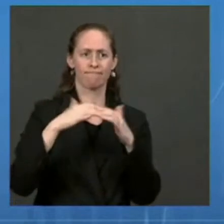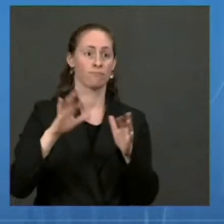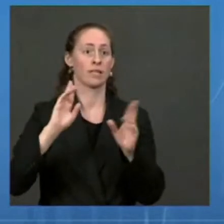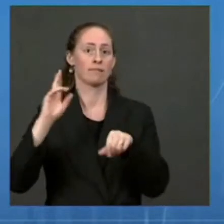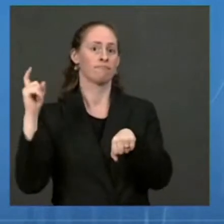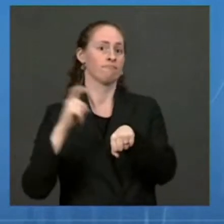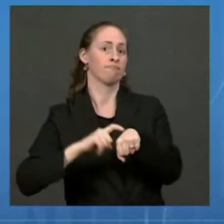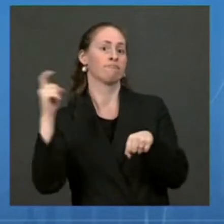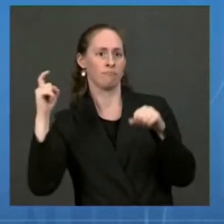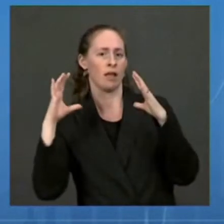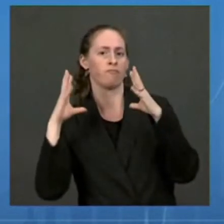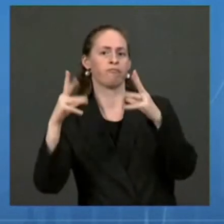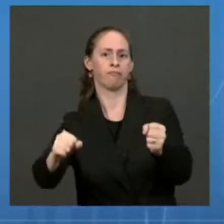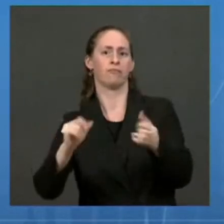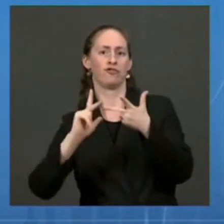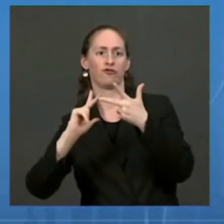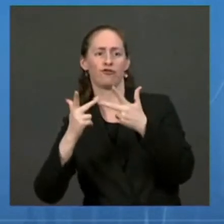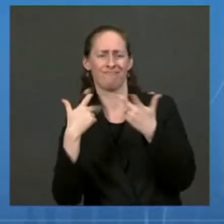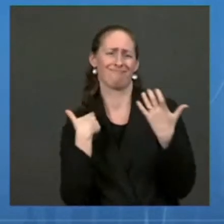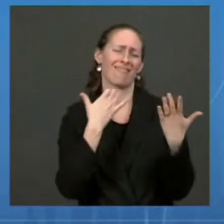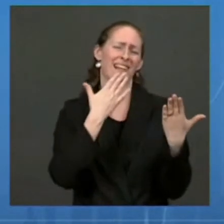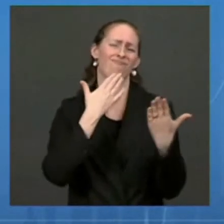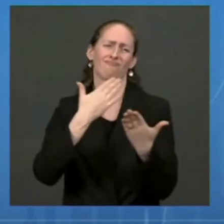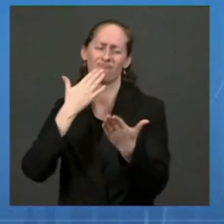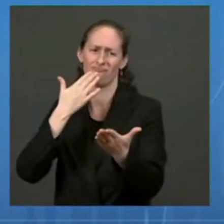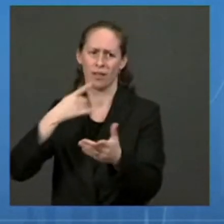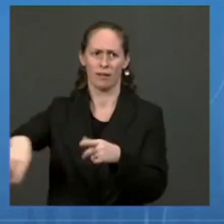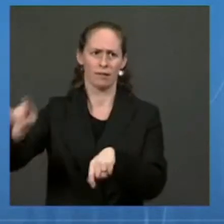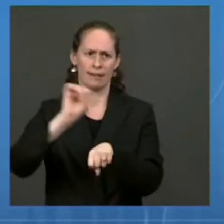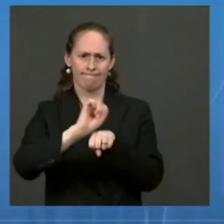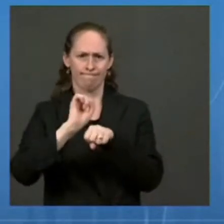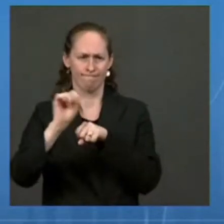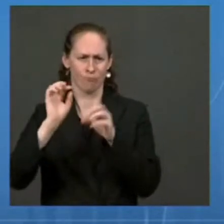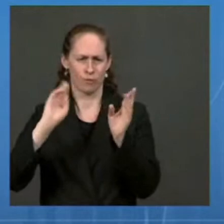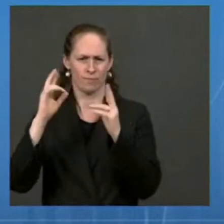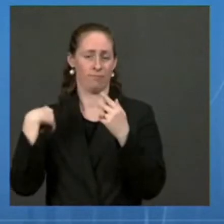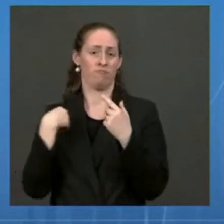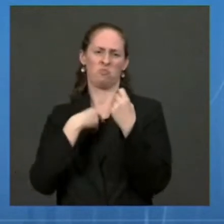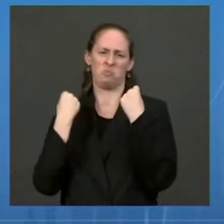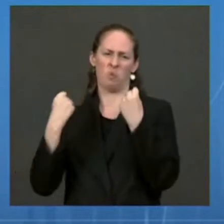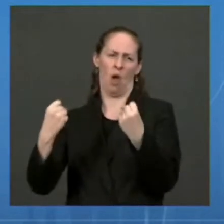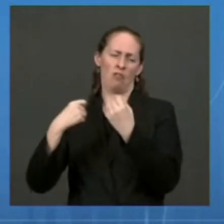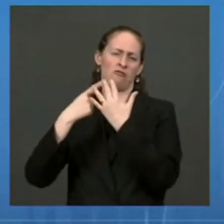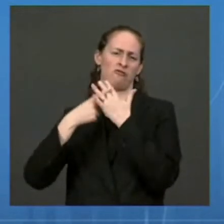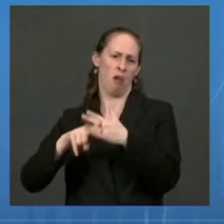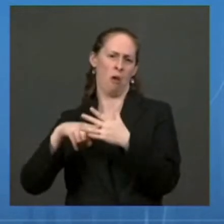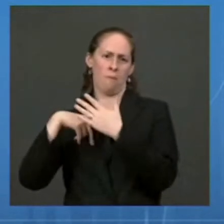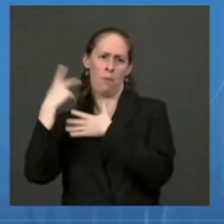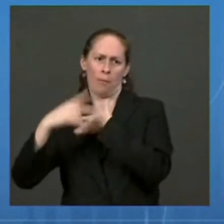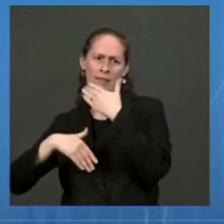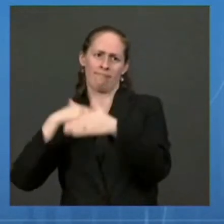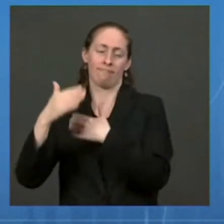HEALTH CENTERS, RURAL HEALTH CLINICS AND LONG-TERM CARE FACILITIES TO BE CARE AND READY